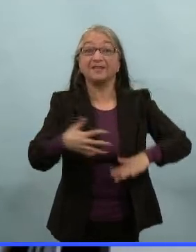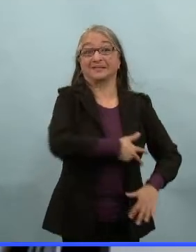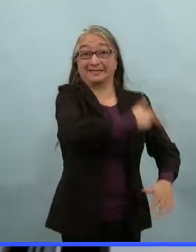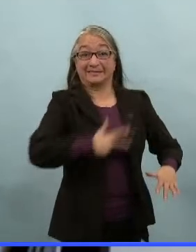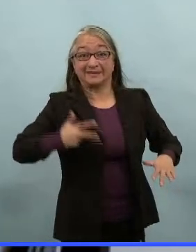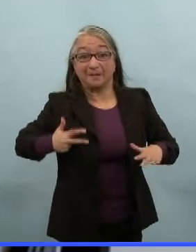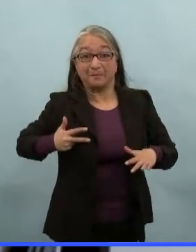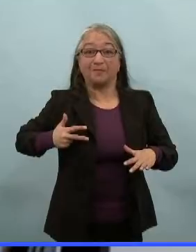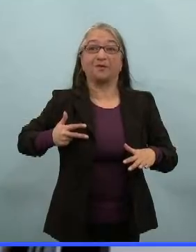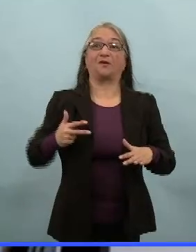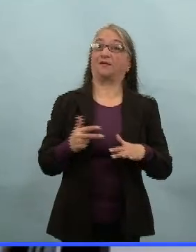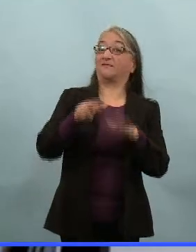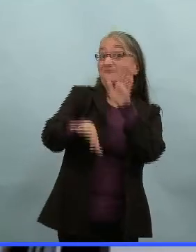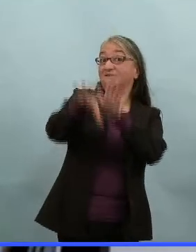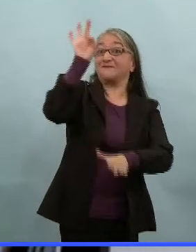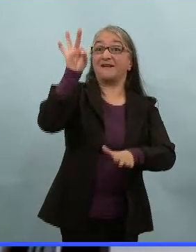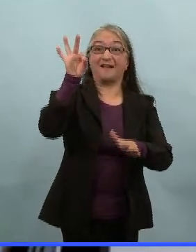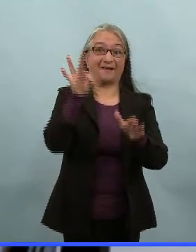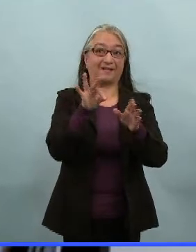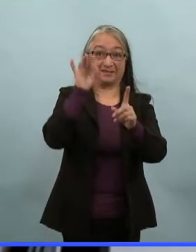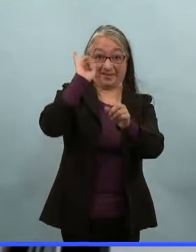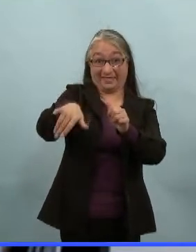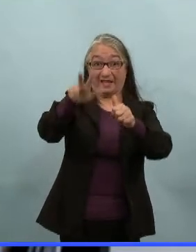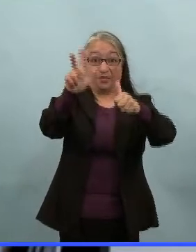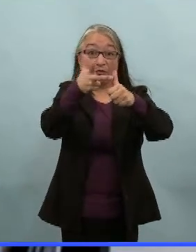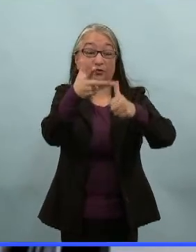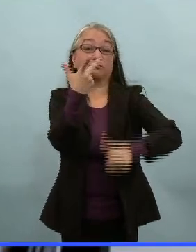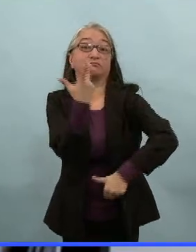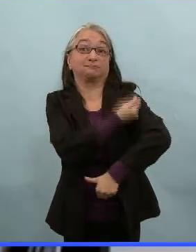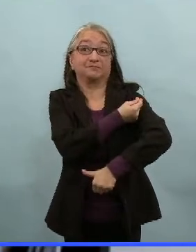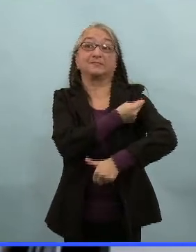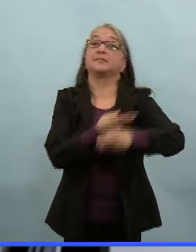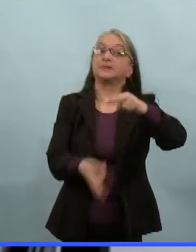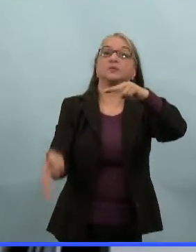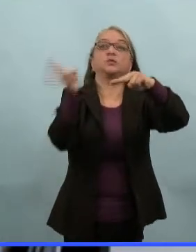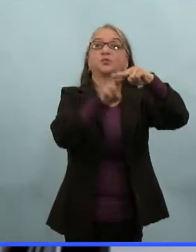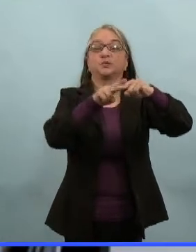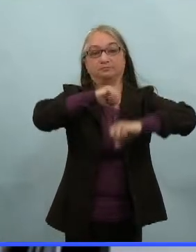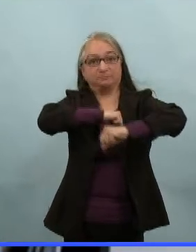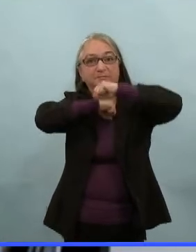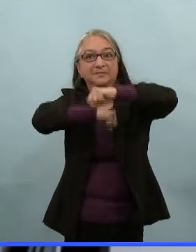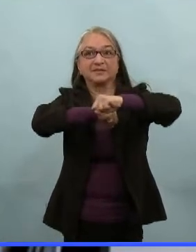increased your protection by 55 to 57 percent compared to someone with two doses